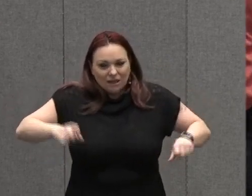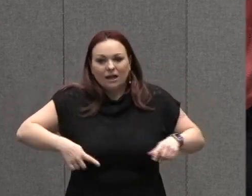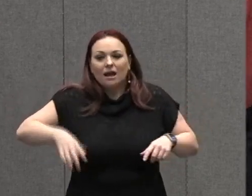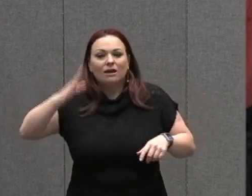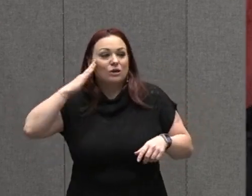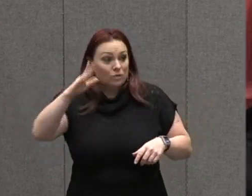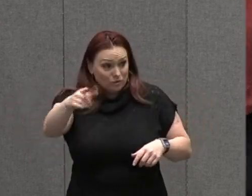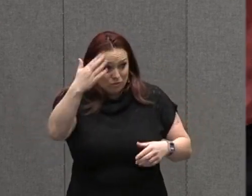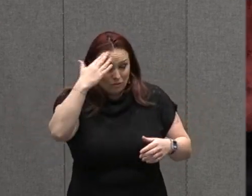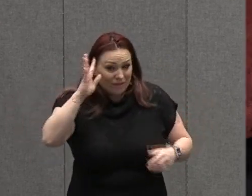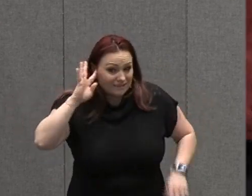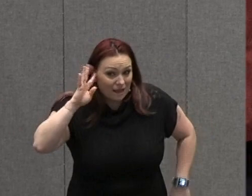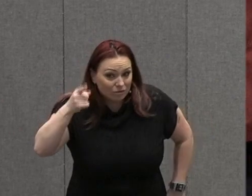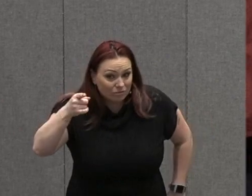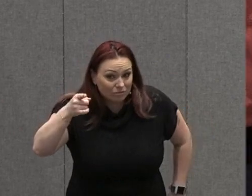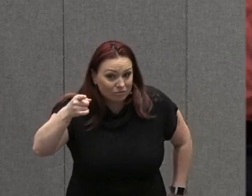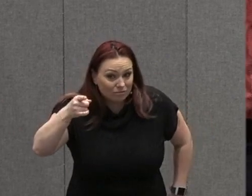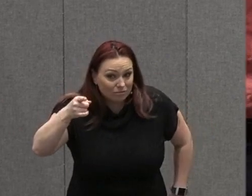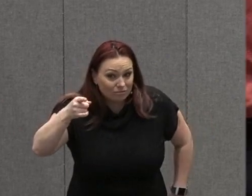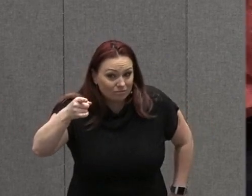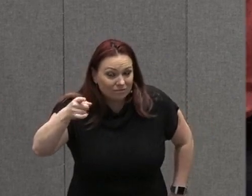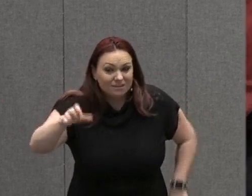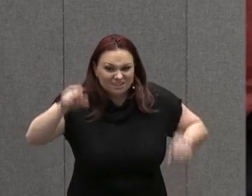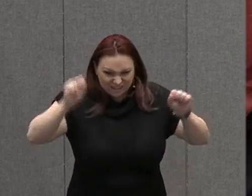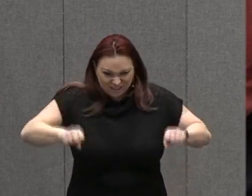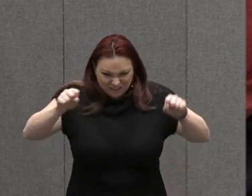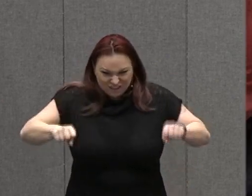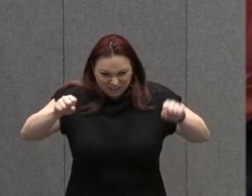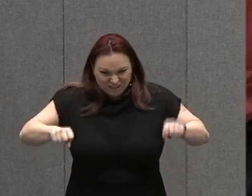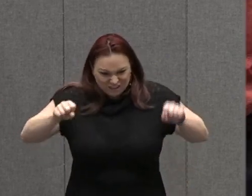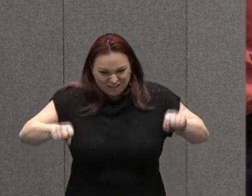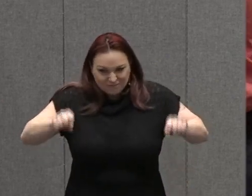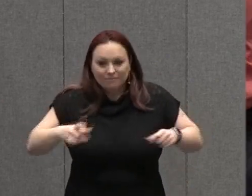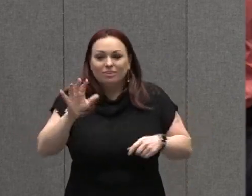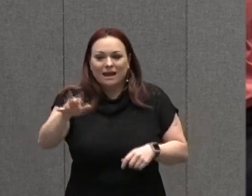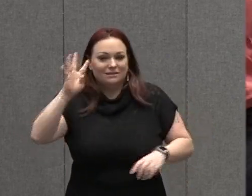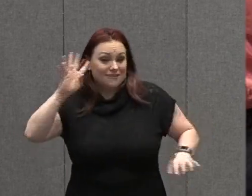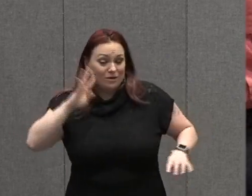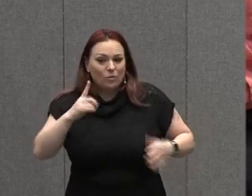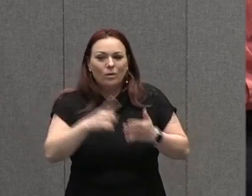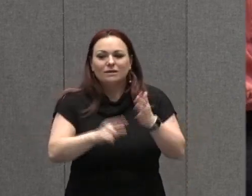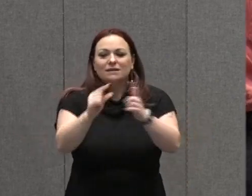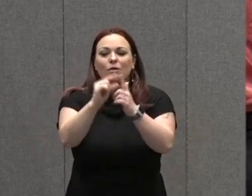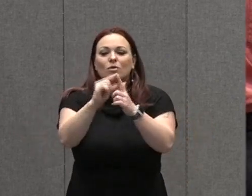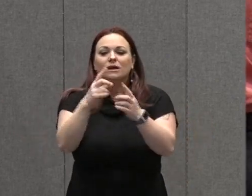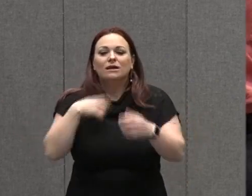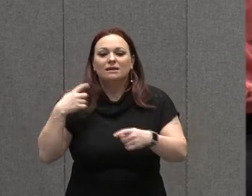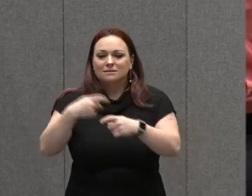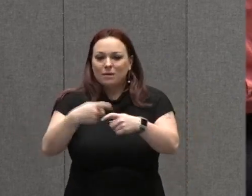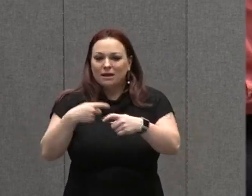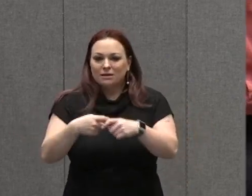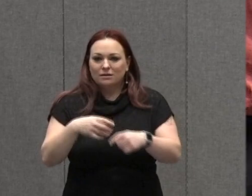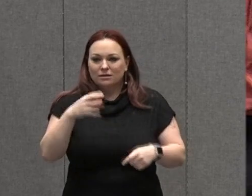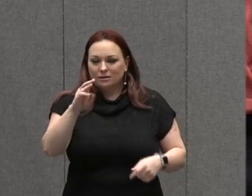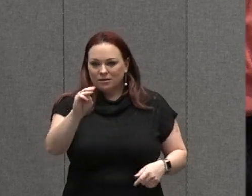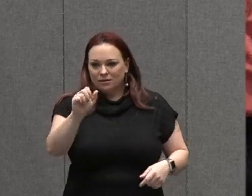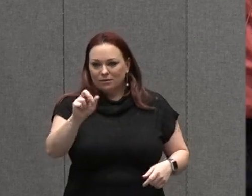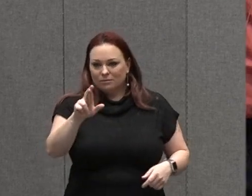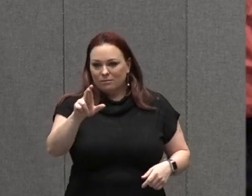Can you make it? Dak-dak-dak-dak-dak What is the word in Spanish? It's martillo hidraulico.